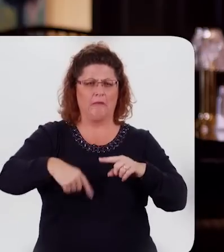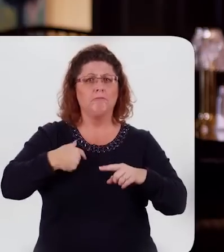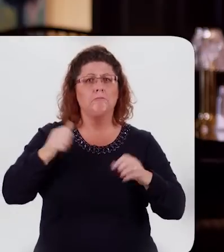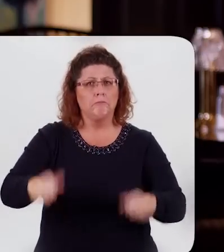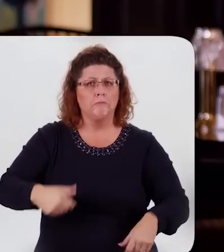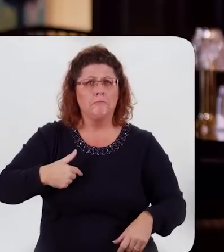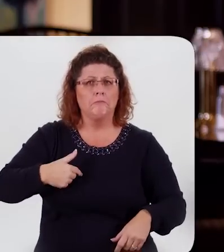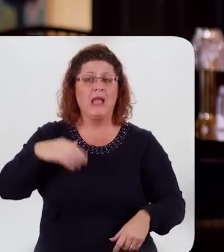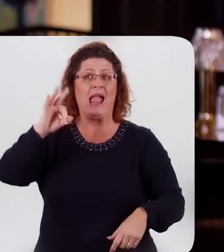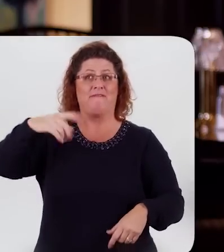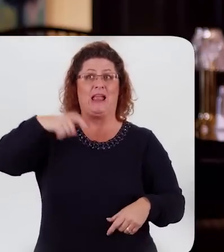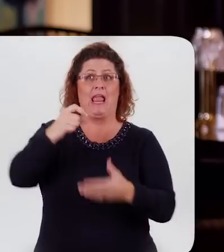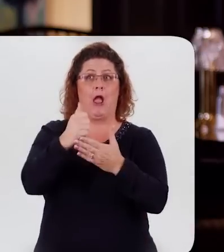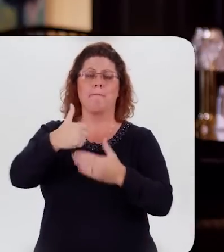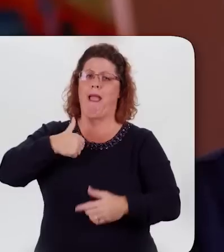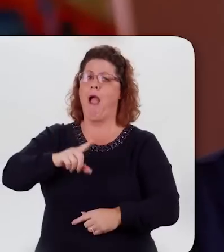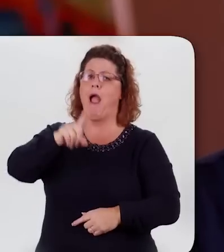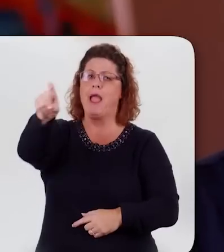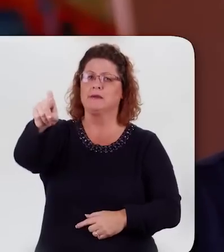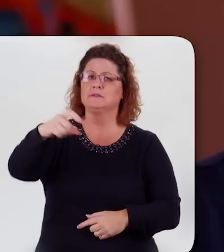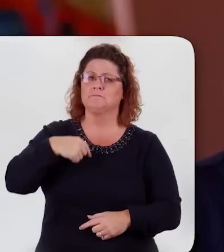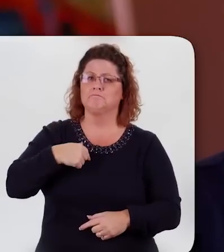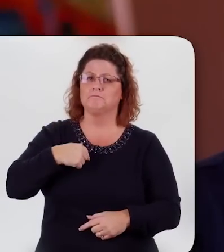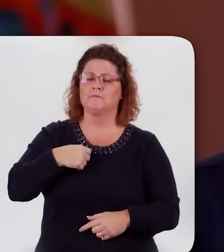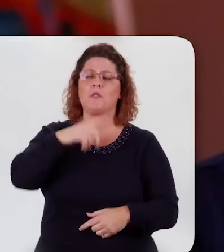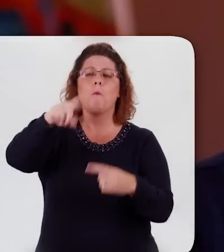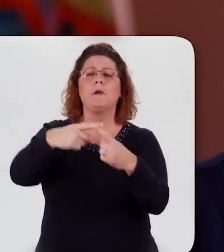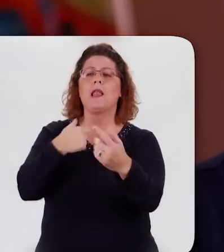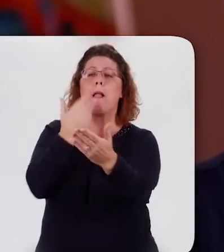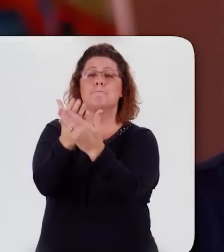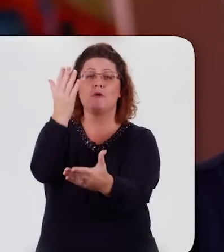So I'll ask them if I need help. It makes me feel really good when I prove someone wrong,